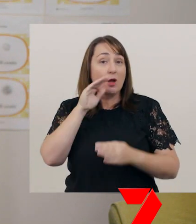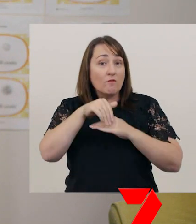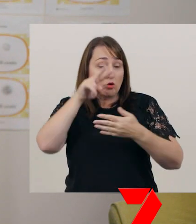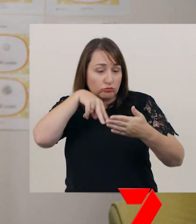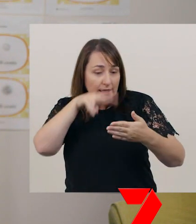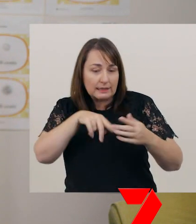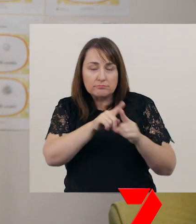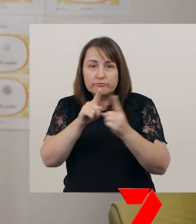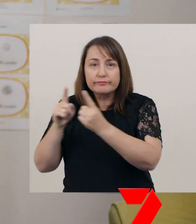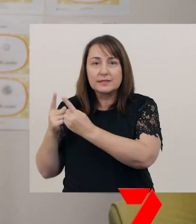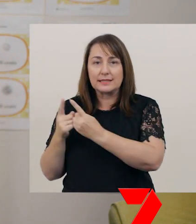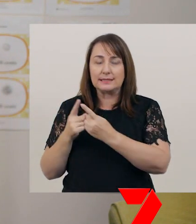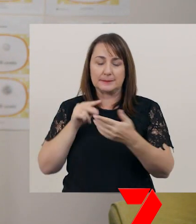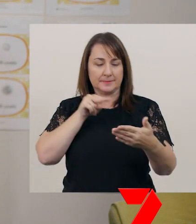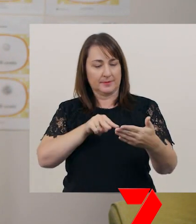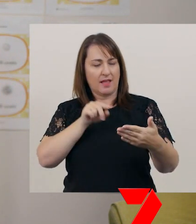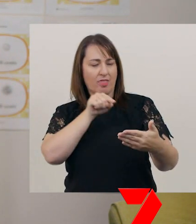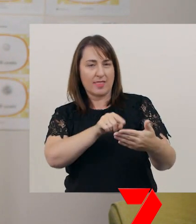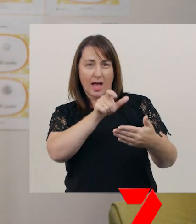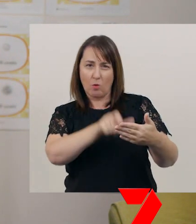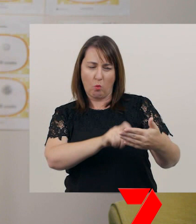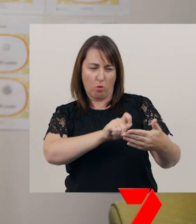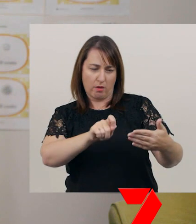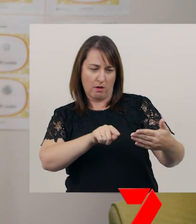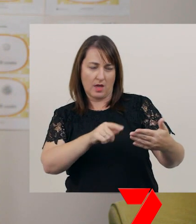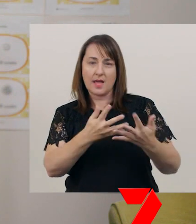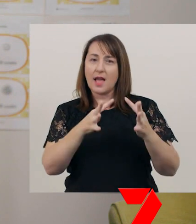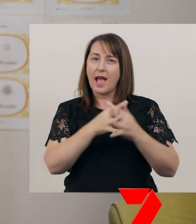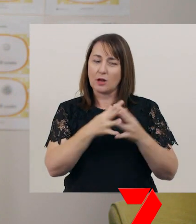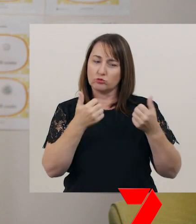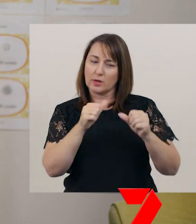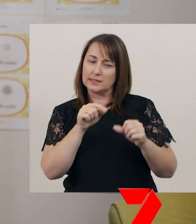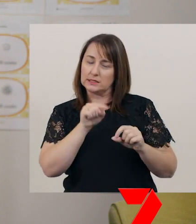How have the authors of written text used the strategies to influence their audience?